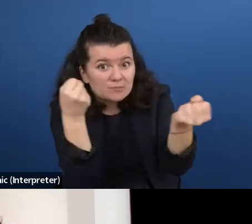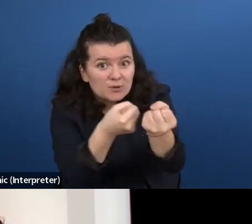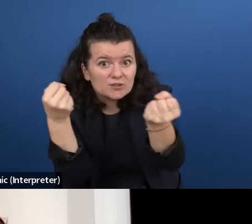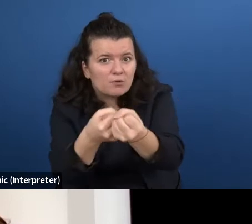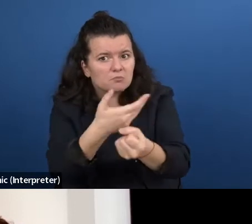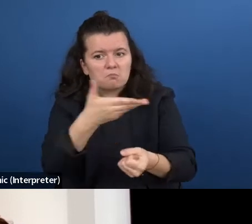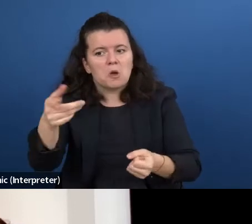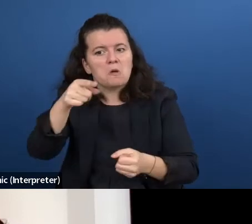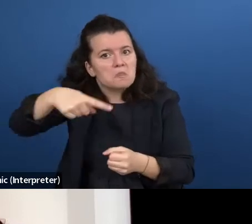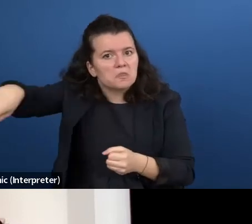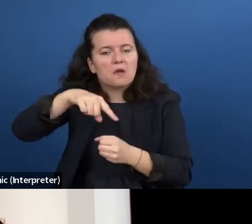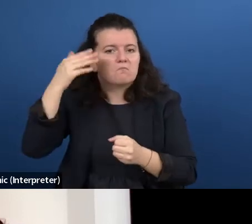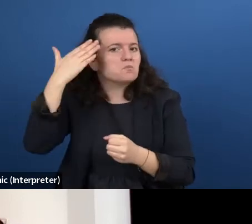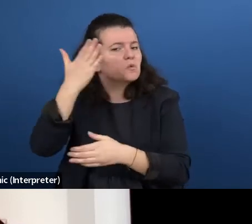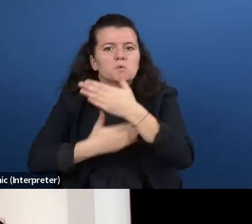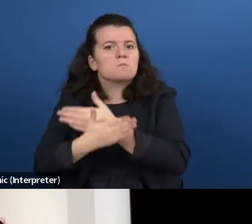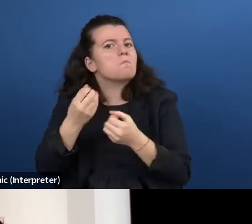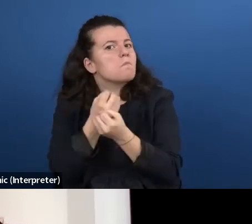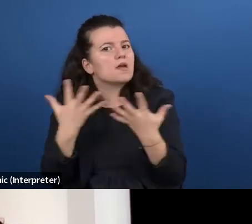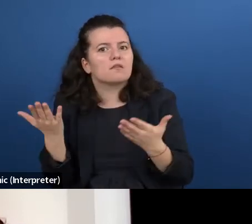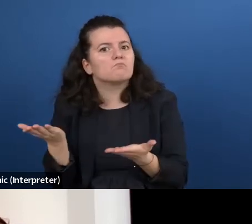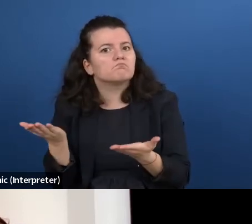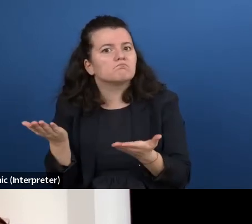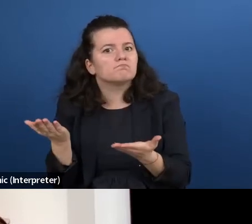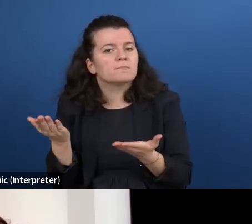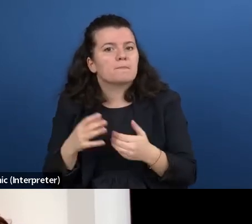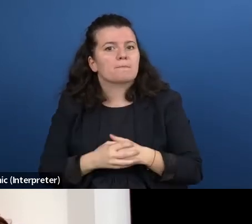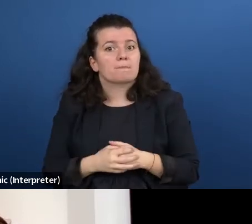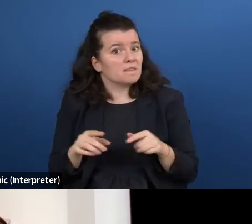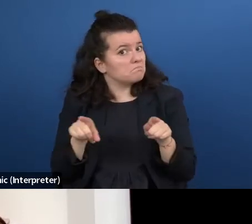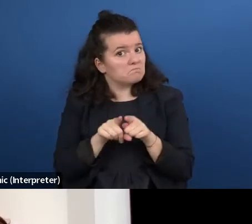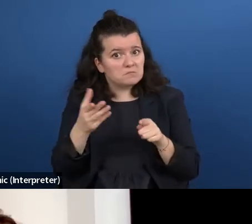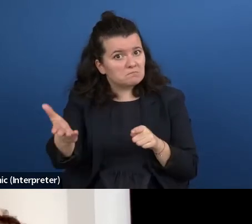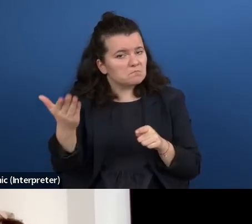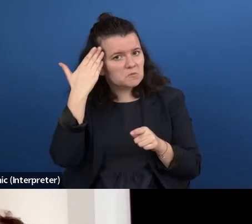Many of the cases which were reported had many difficulties to distinguish